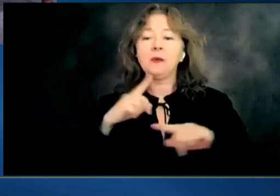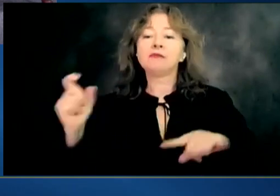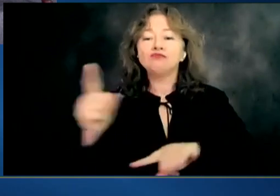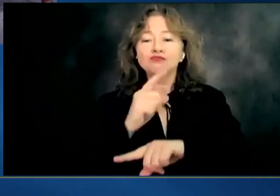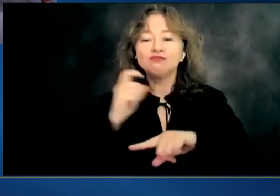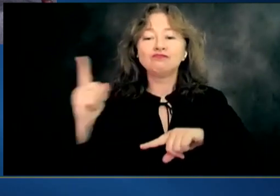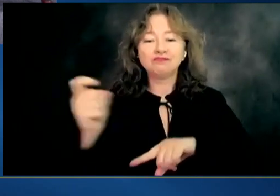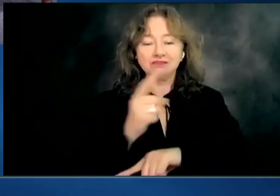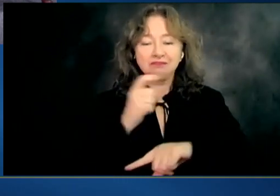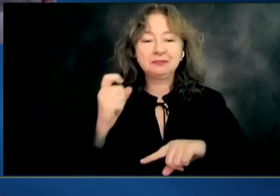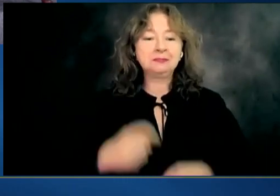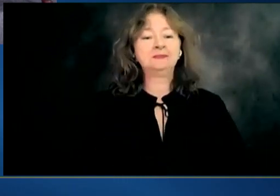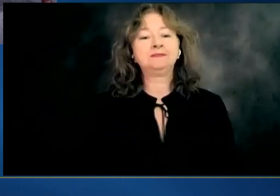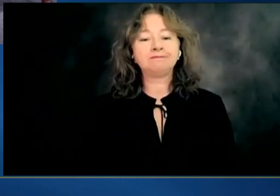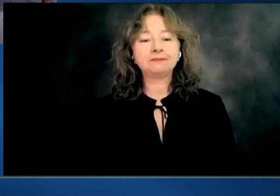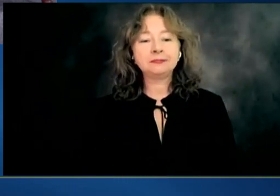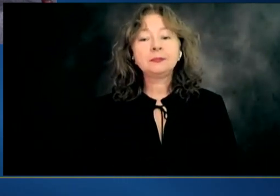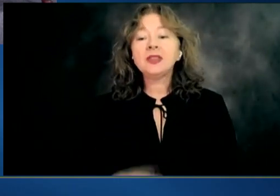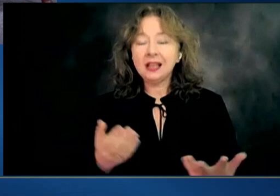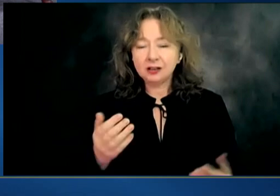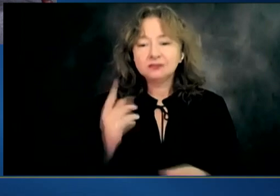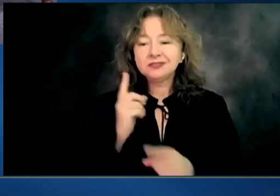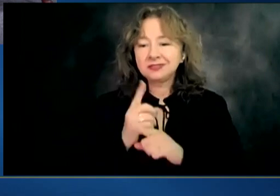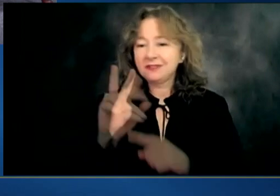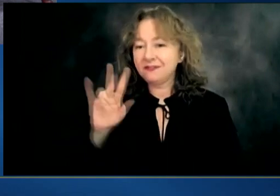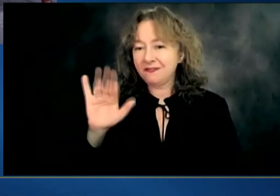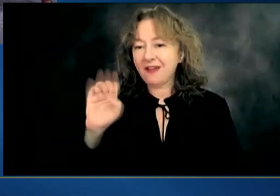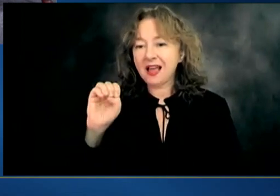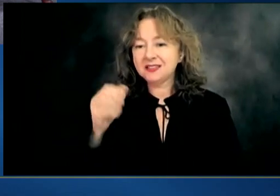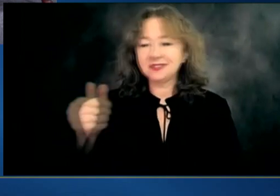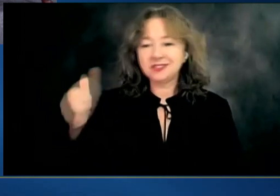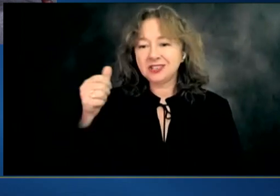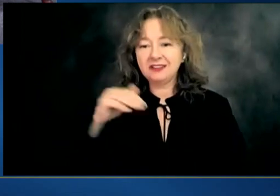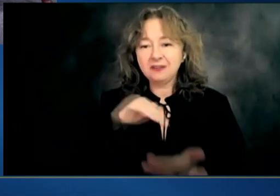As it was mentioned, I'm the vice chief medical officer for the Sickle Cell Disease Association